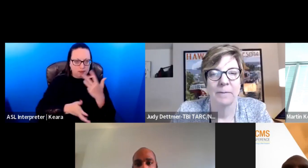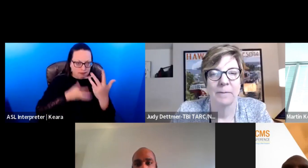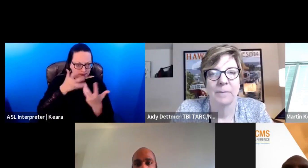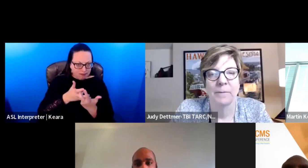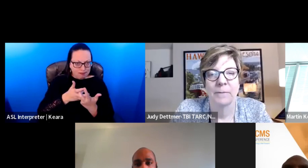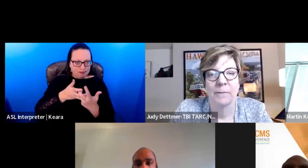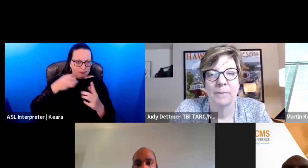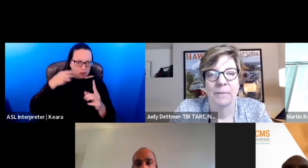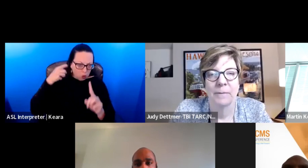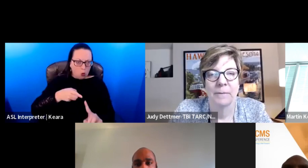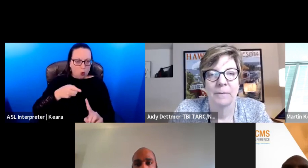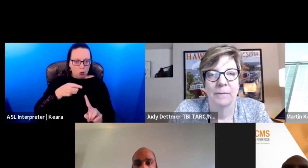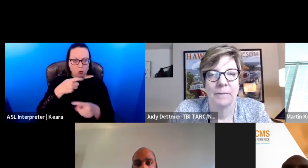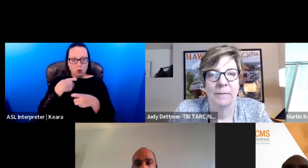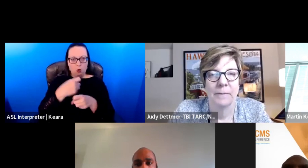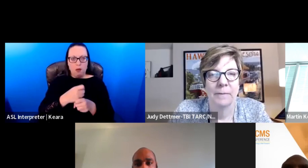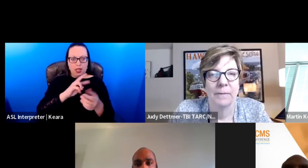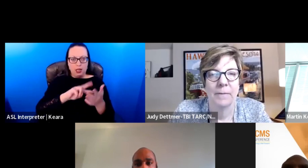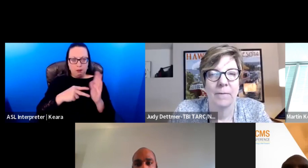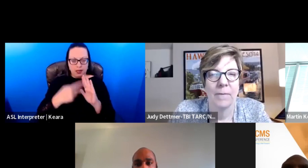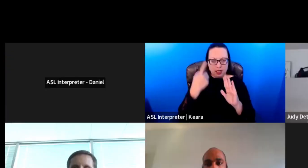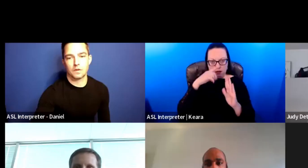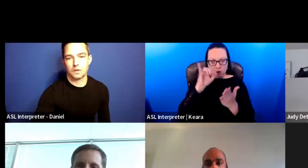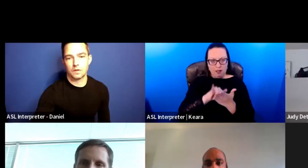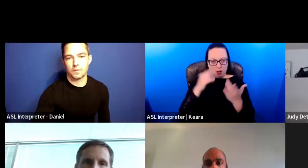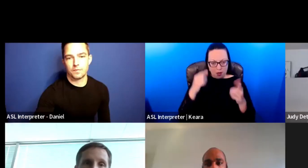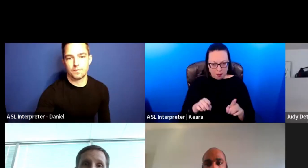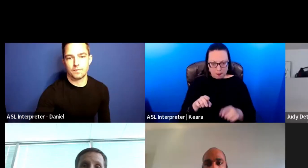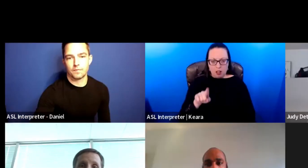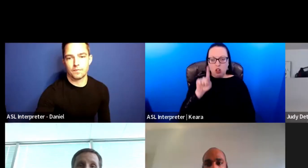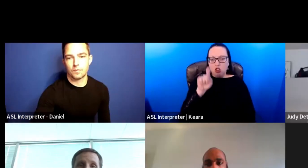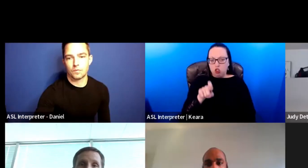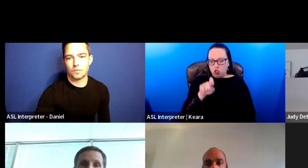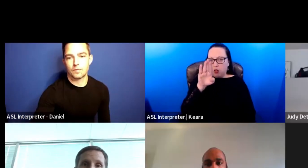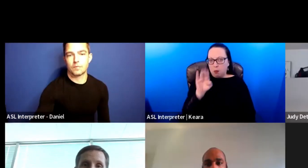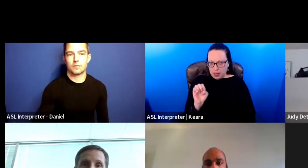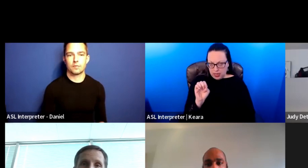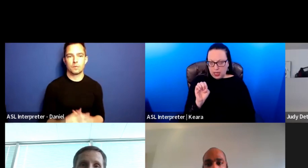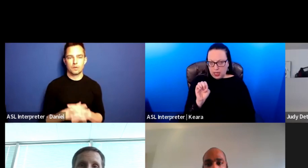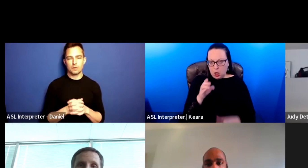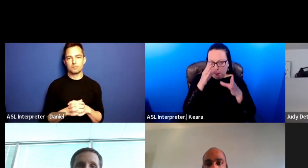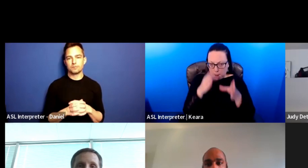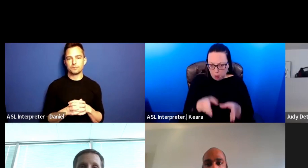for it to make meaning for you know, there definitely should should be personalized because